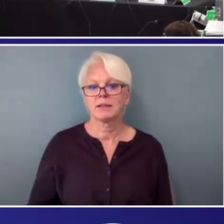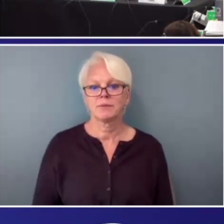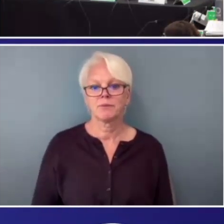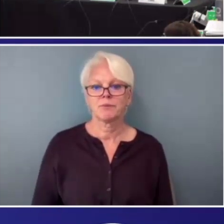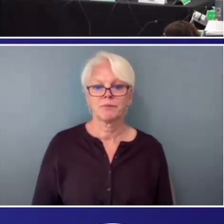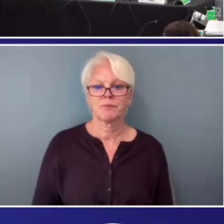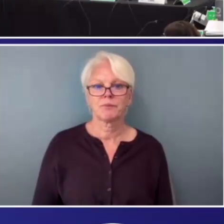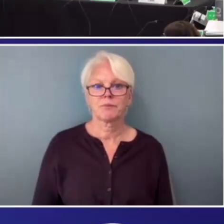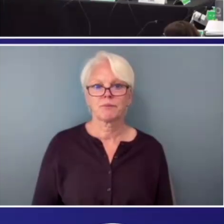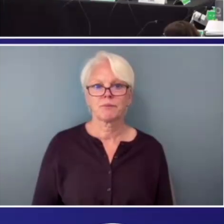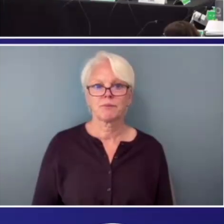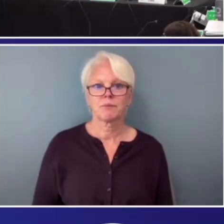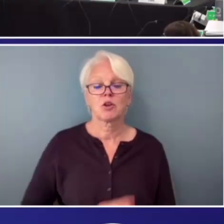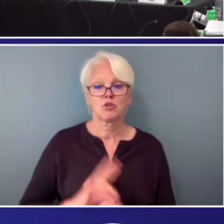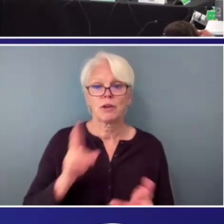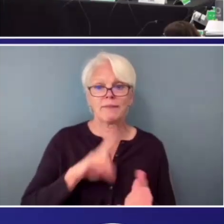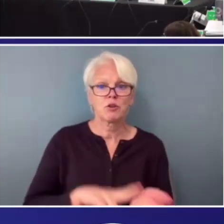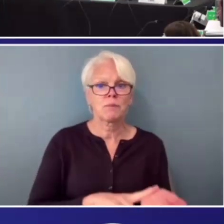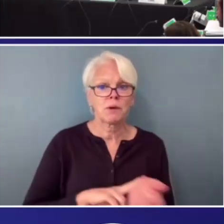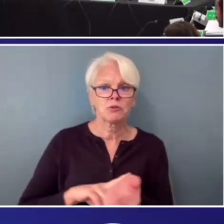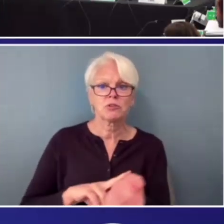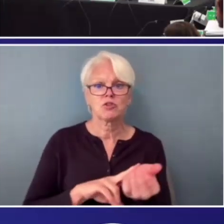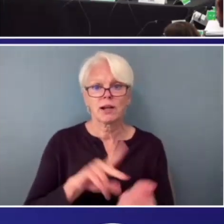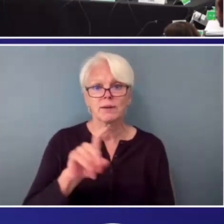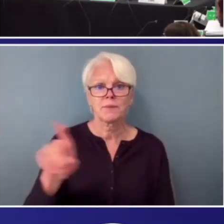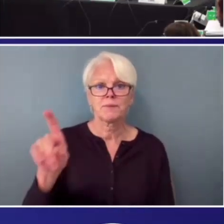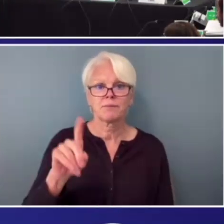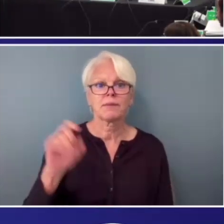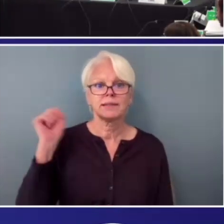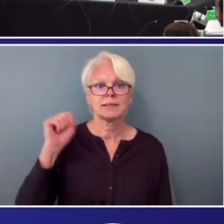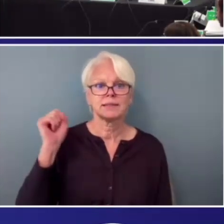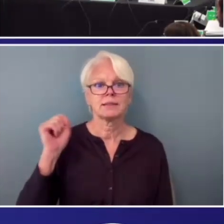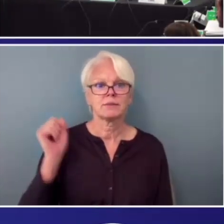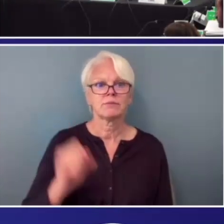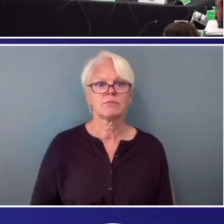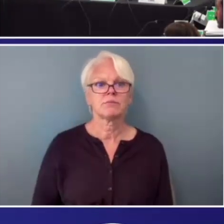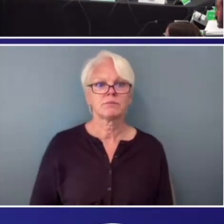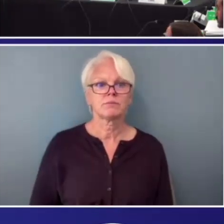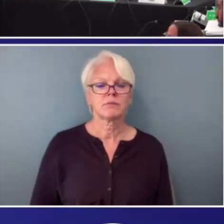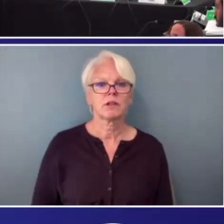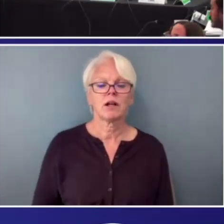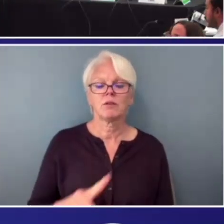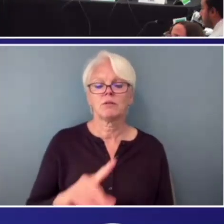Are you ready for a pulse check? Yes, ma'am. We have a question first from Faisal.